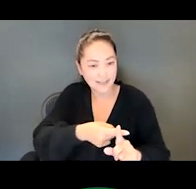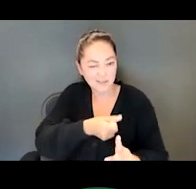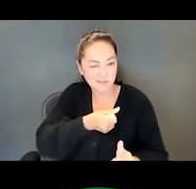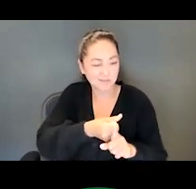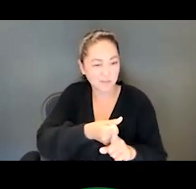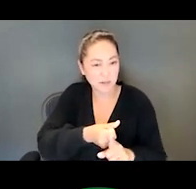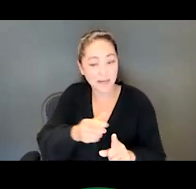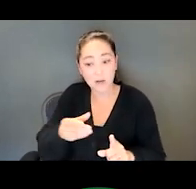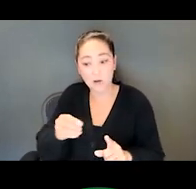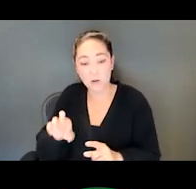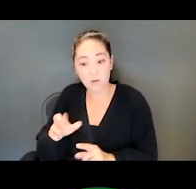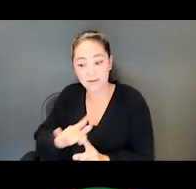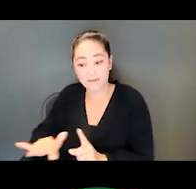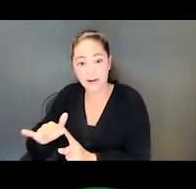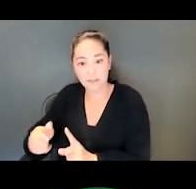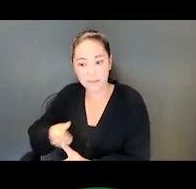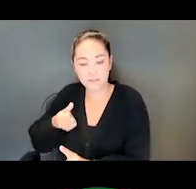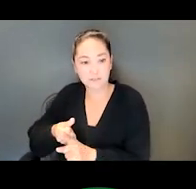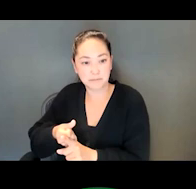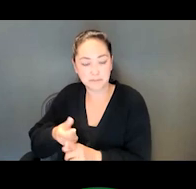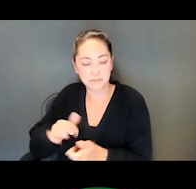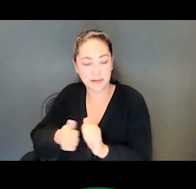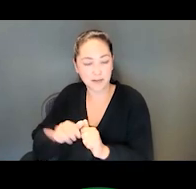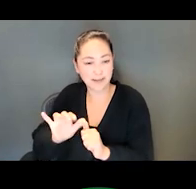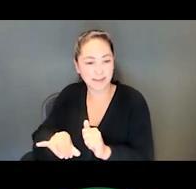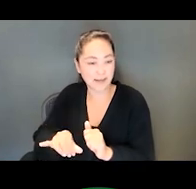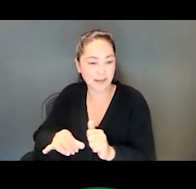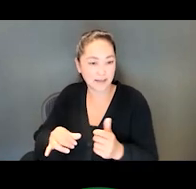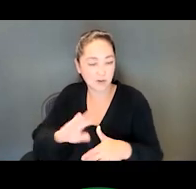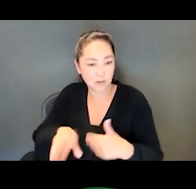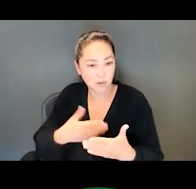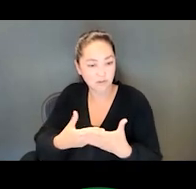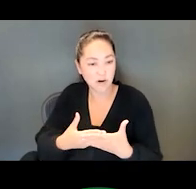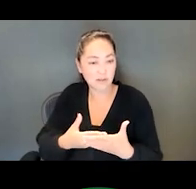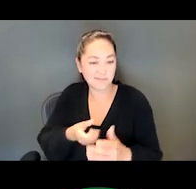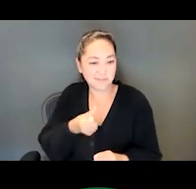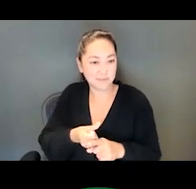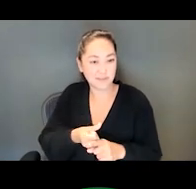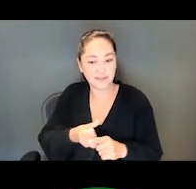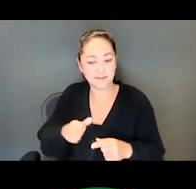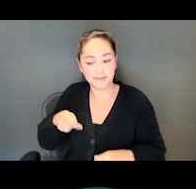about that and then. And then I'll open it up.